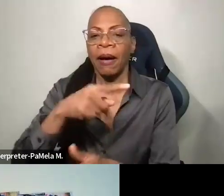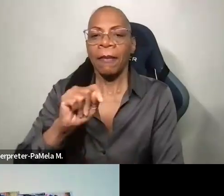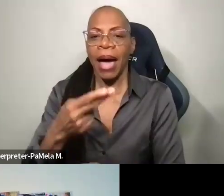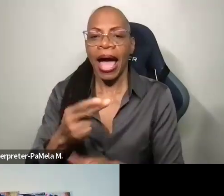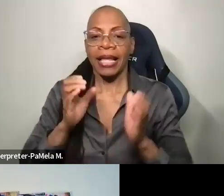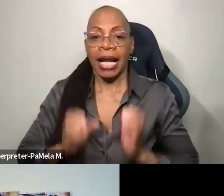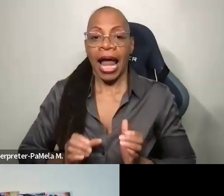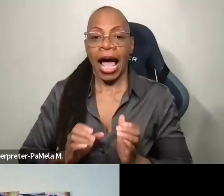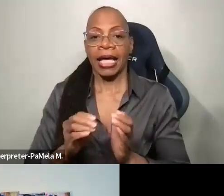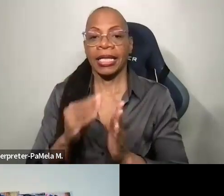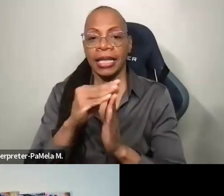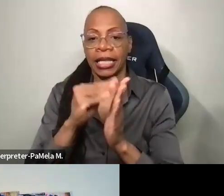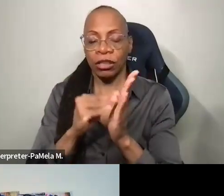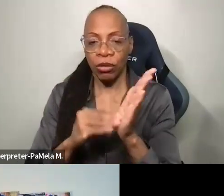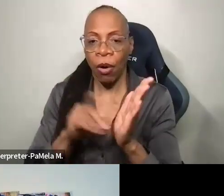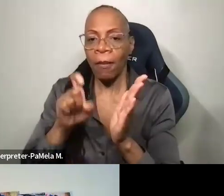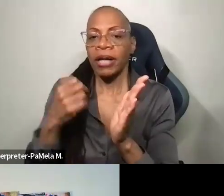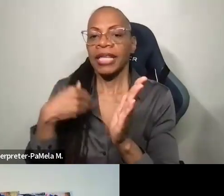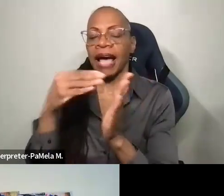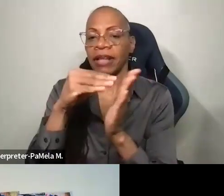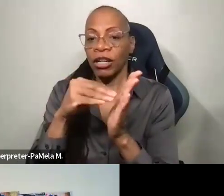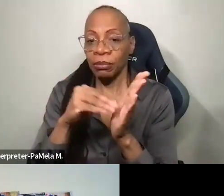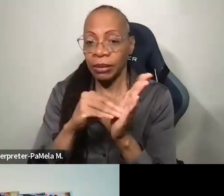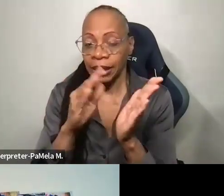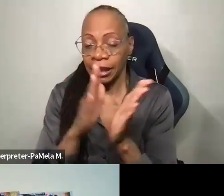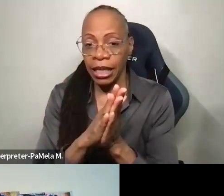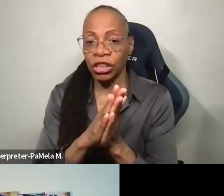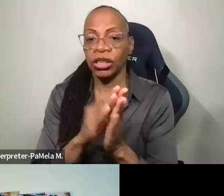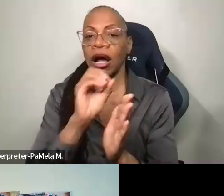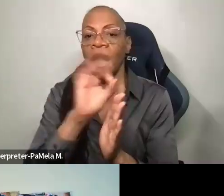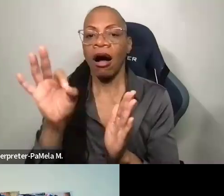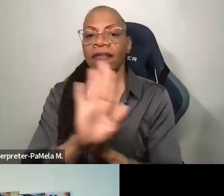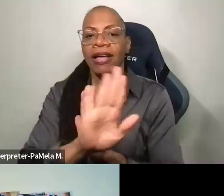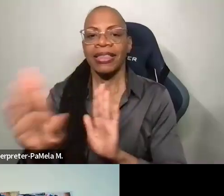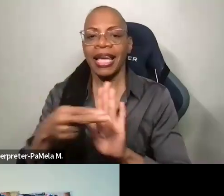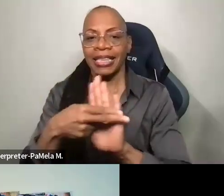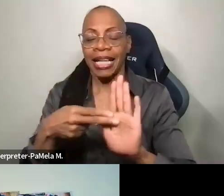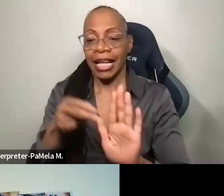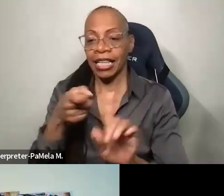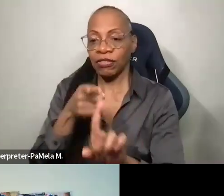must have documentation of their diagnosis. So that's the message from SAMHSA that that's required.